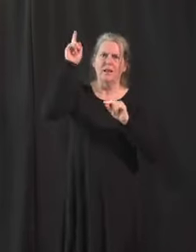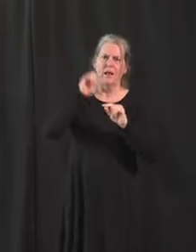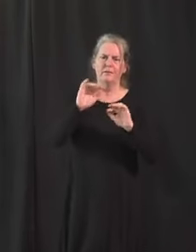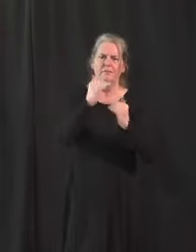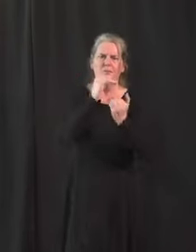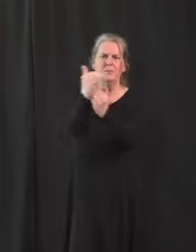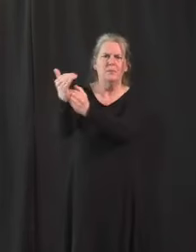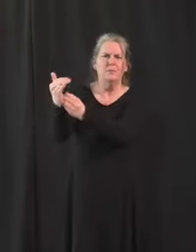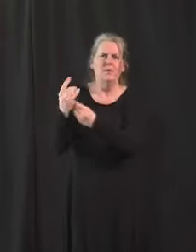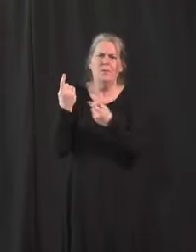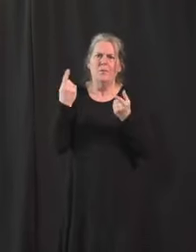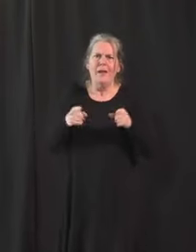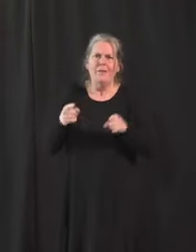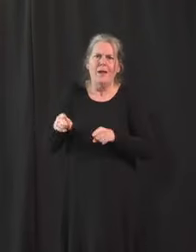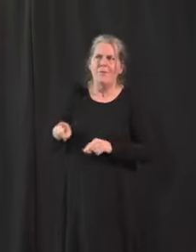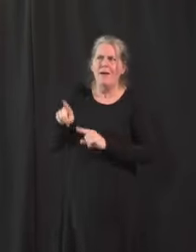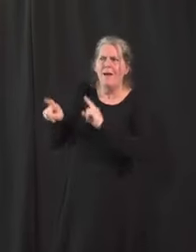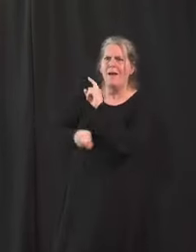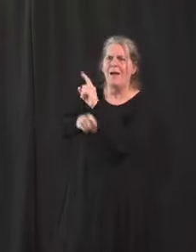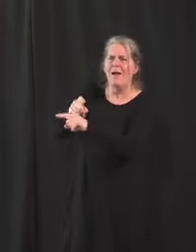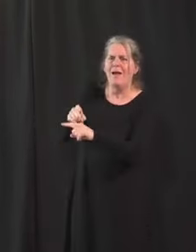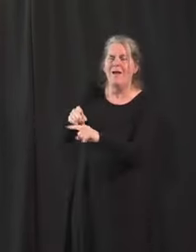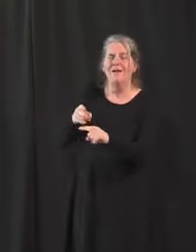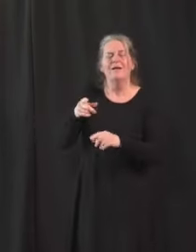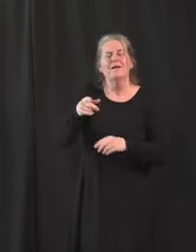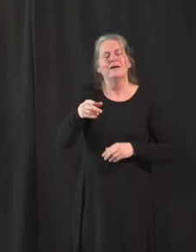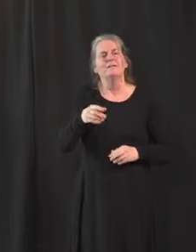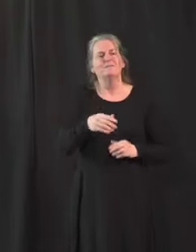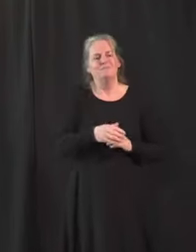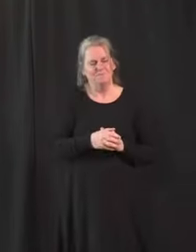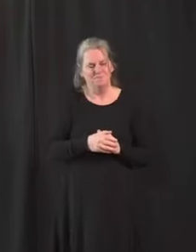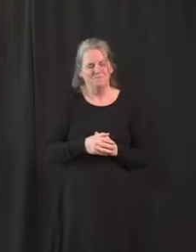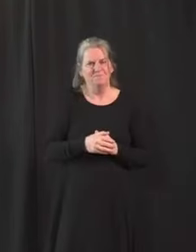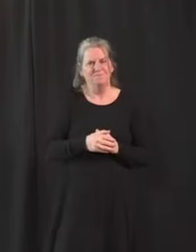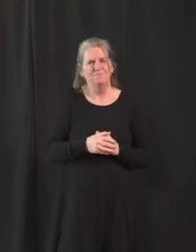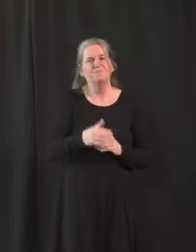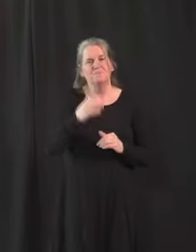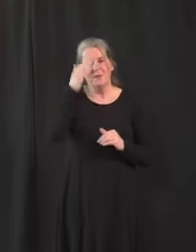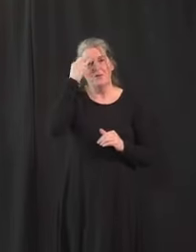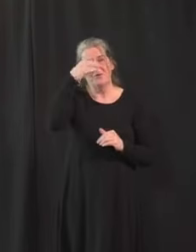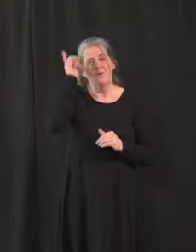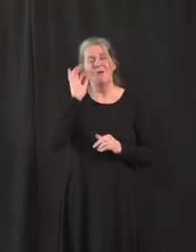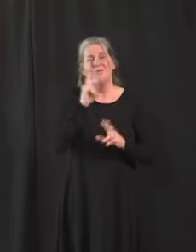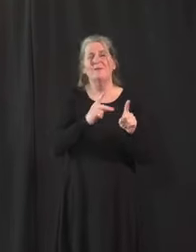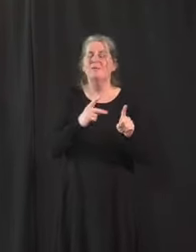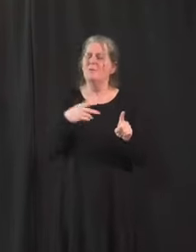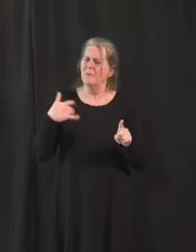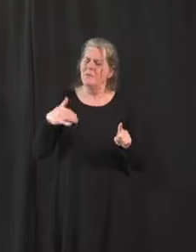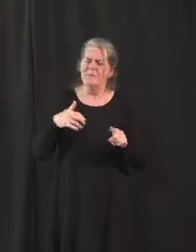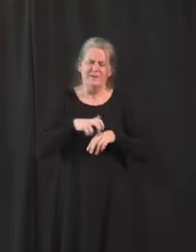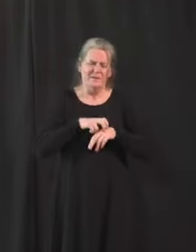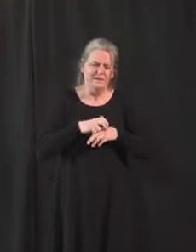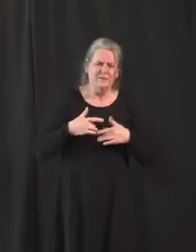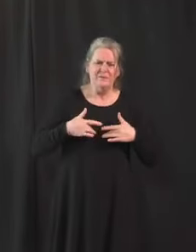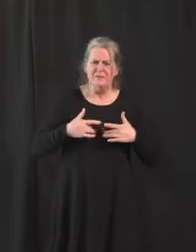I KNOW THAT THIS IS SOMETHING THAT YUKONERS ARE ANXIOUS TO HEAR ABOUT AS WELL. MY MESSAGE FOR YUKONERS RIGHT